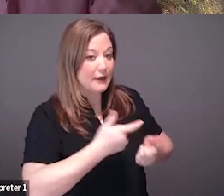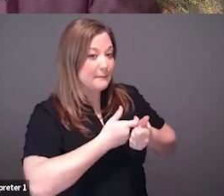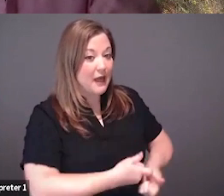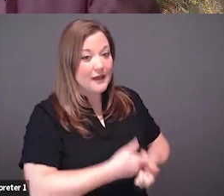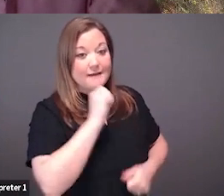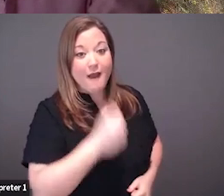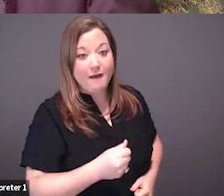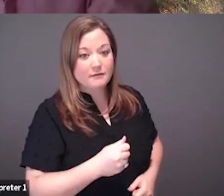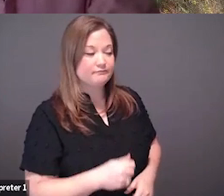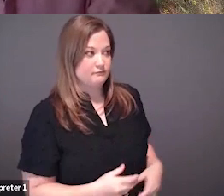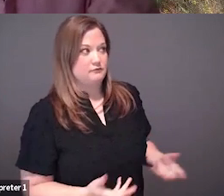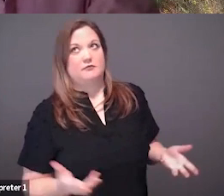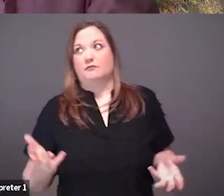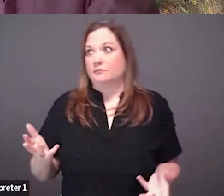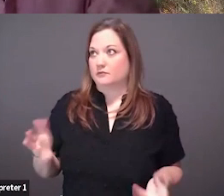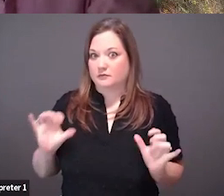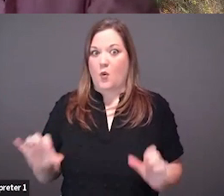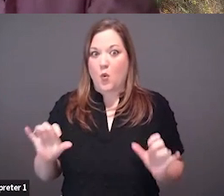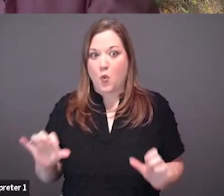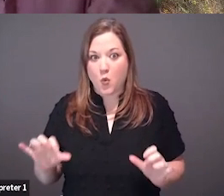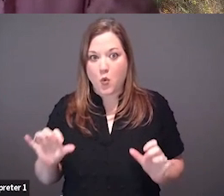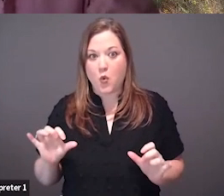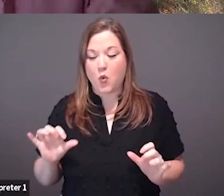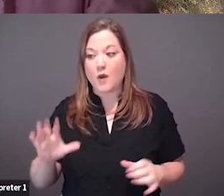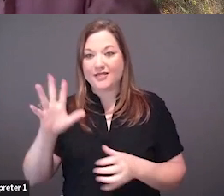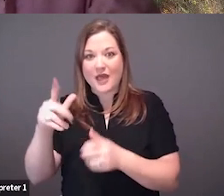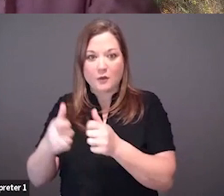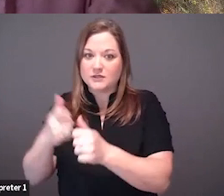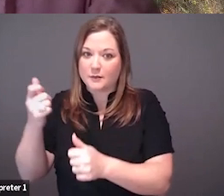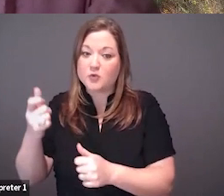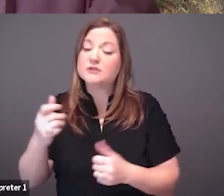That was the bulk. Were there folks in there that were self-identifying?